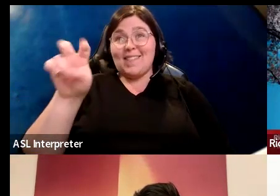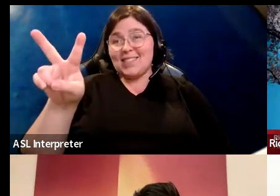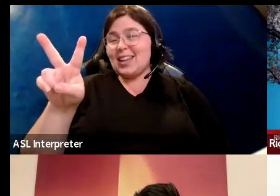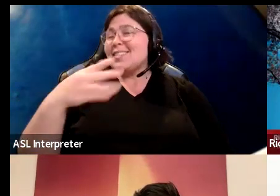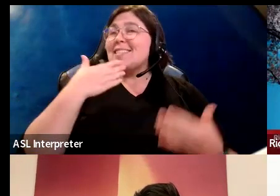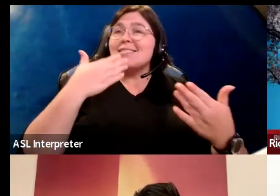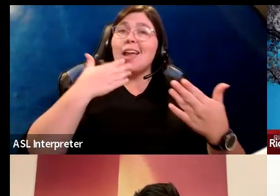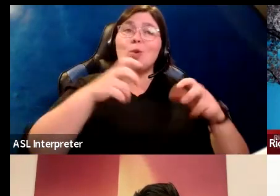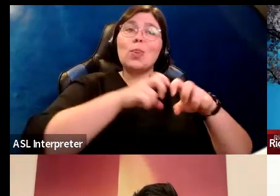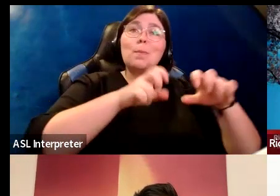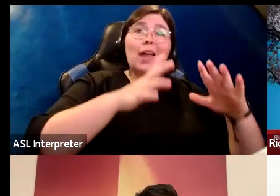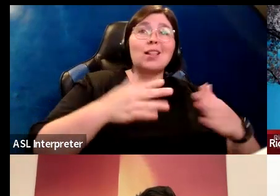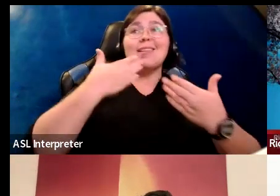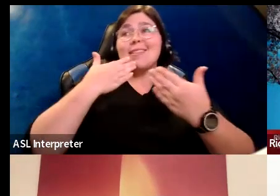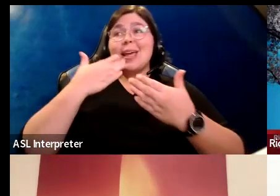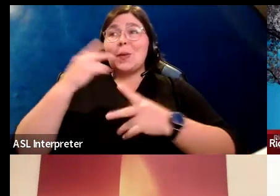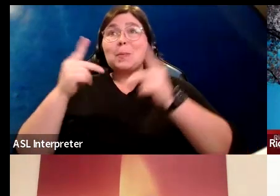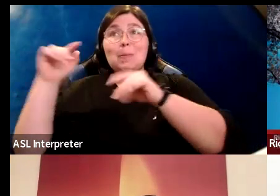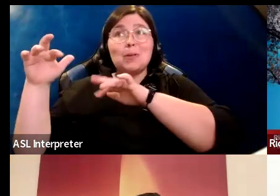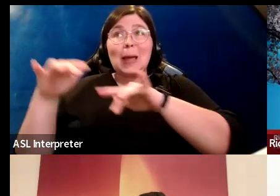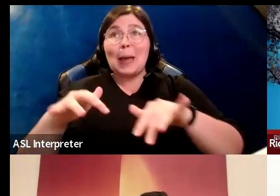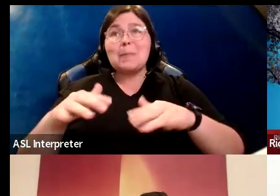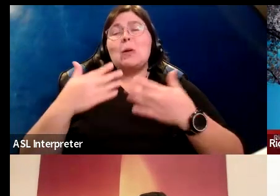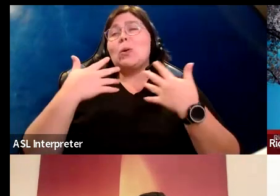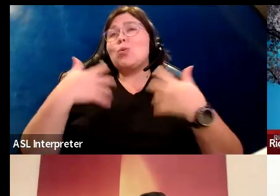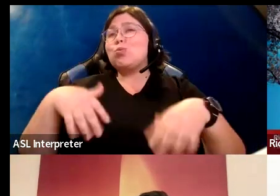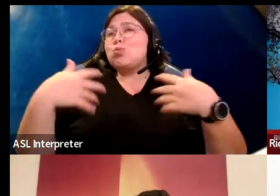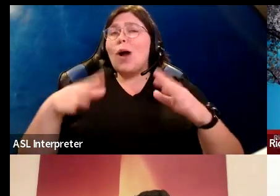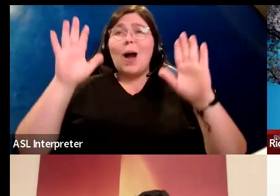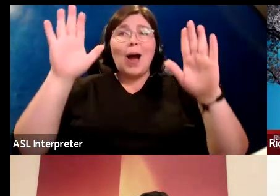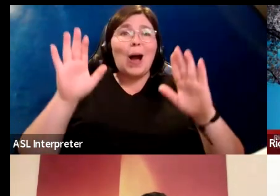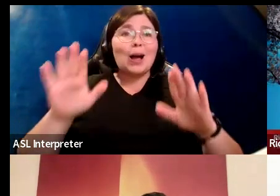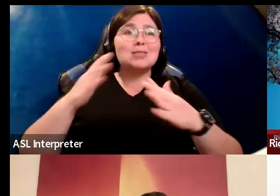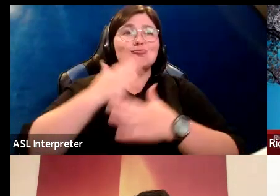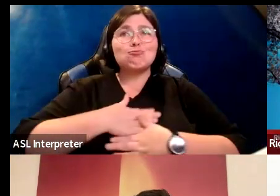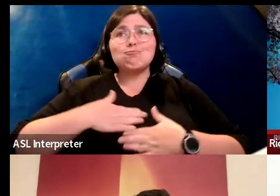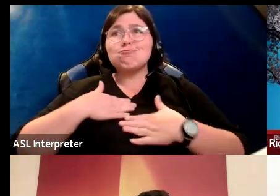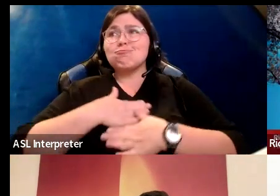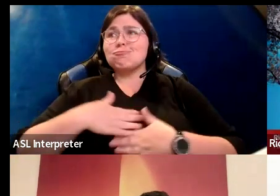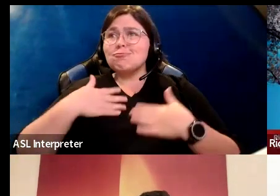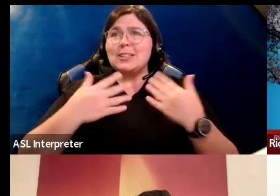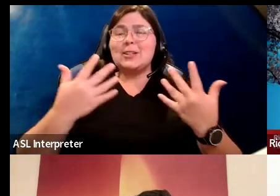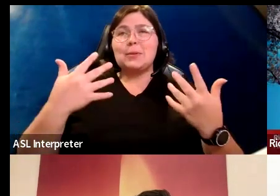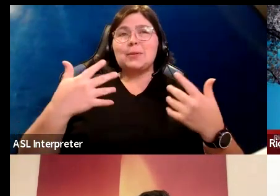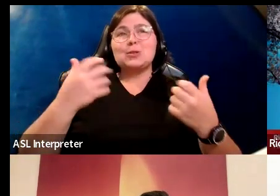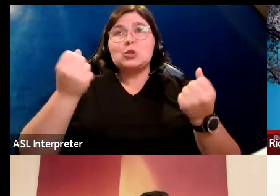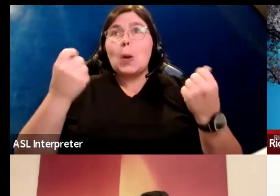I want to thank the attendees. This was really, really enjoyable and informative. Thank you all so much.